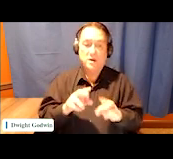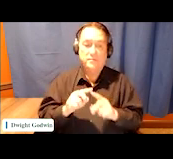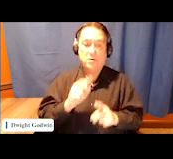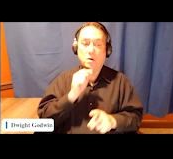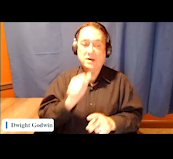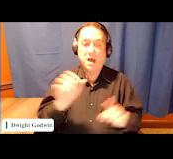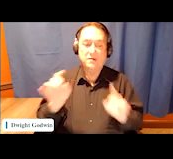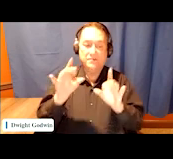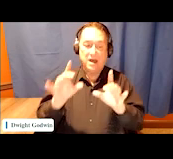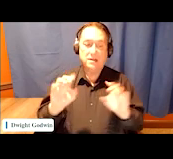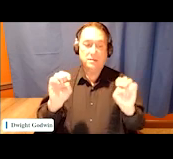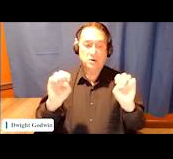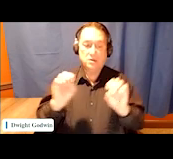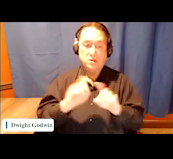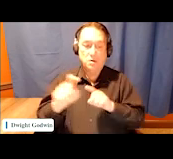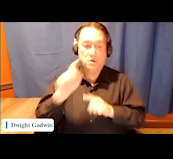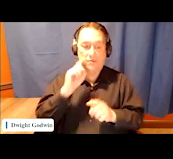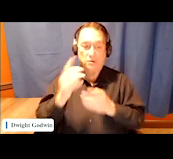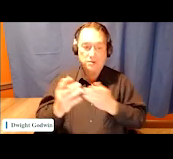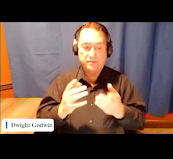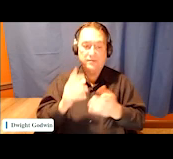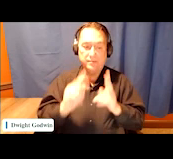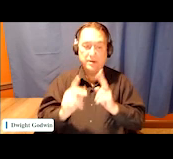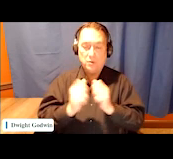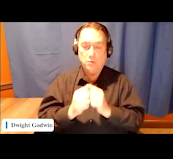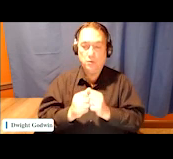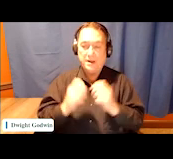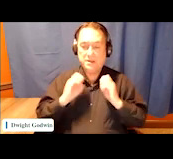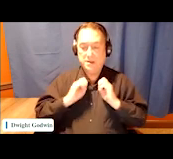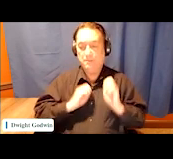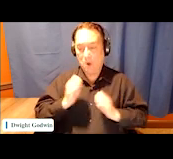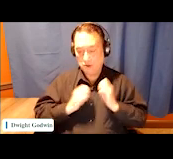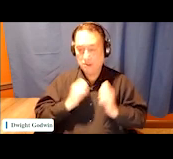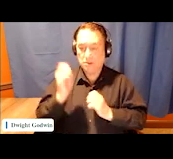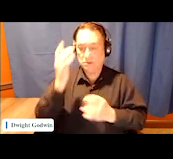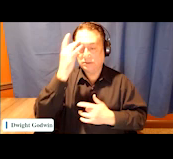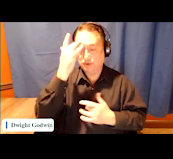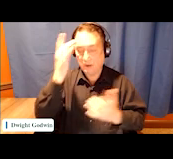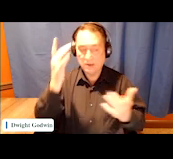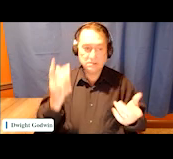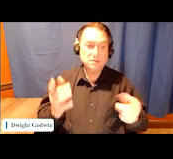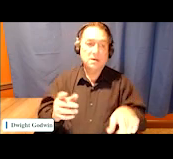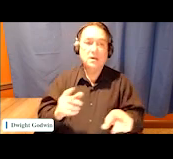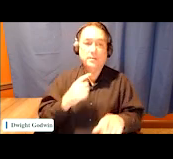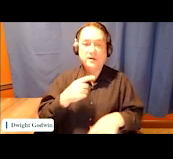for individuals with emotional distress. And how we got here, I'll give you a little of the history and then Stephanie will talk a bit more with us about